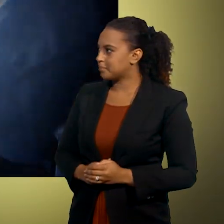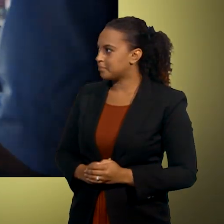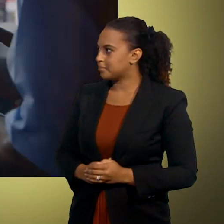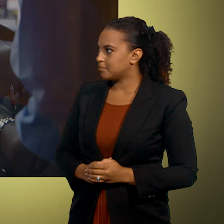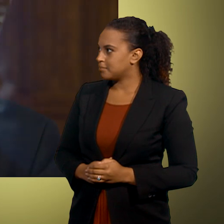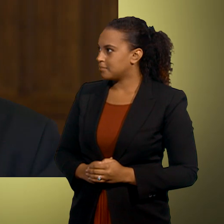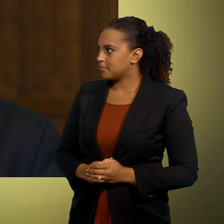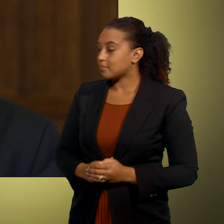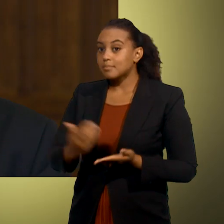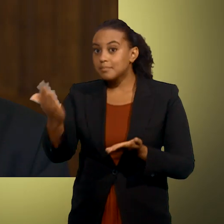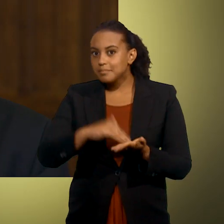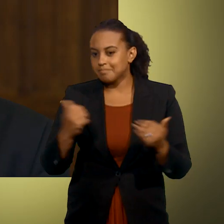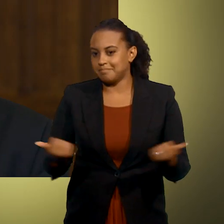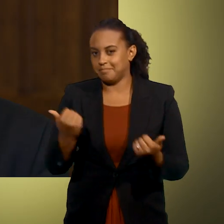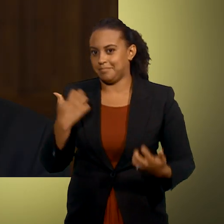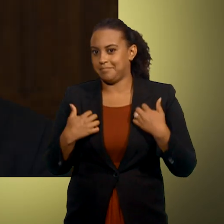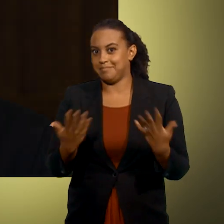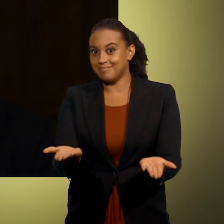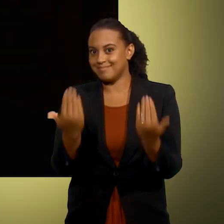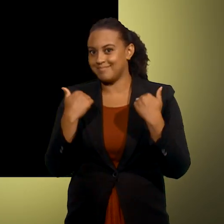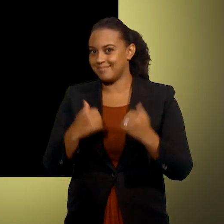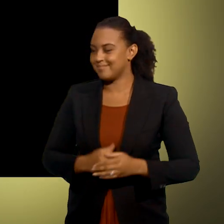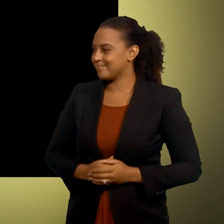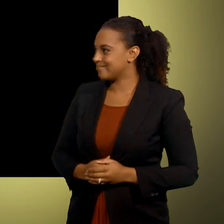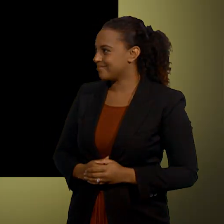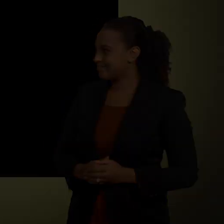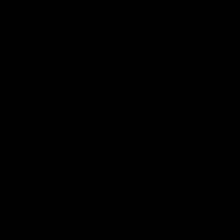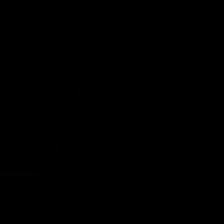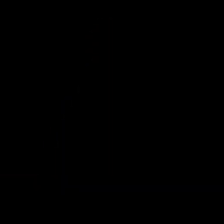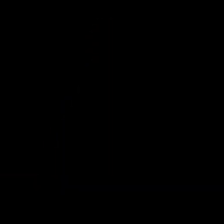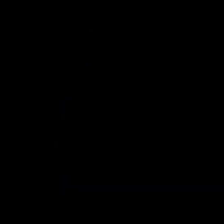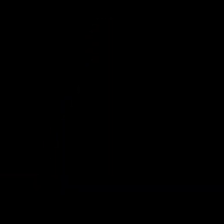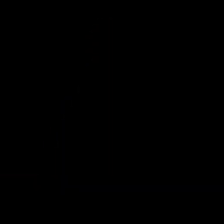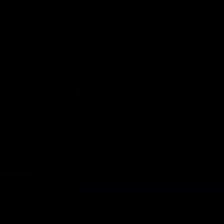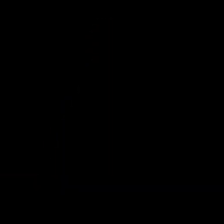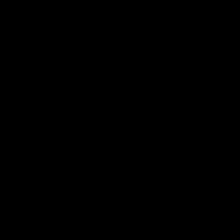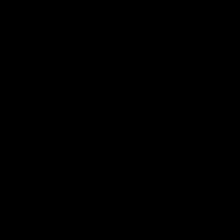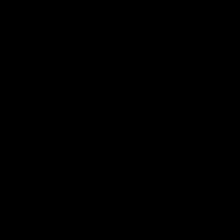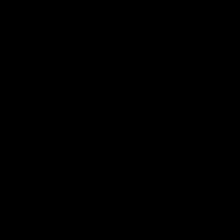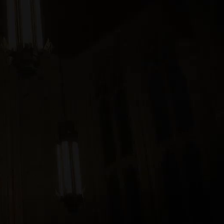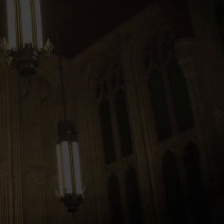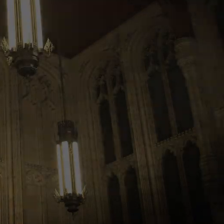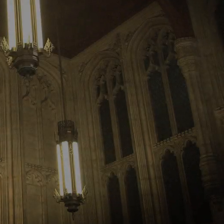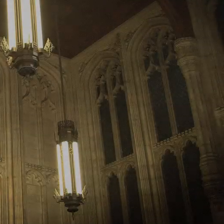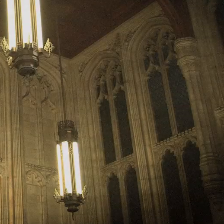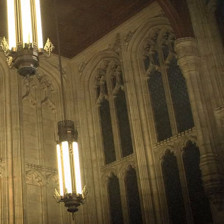Have a good journey here and we look forward to your visit.